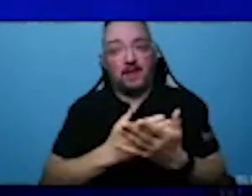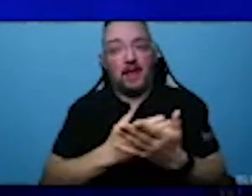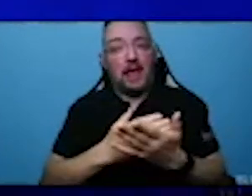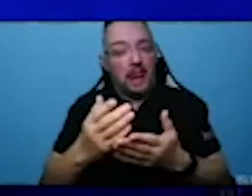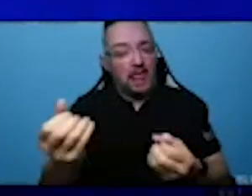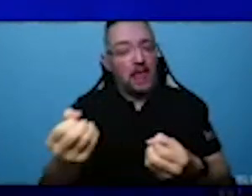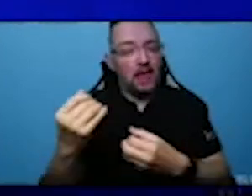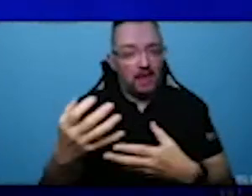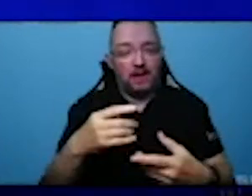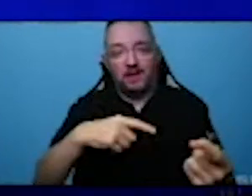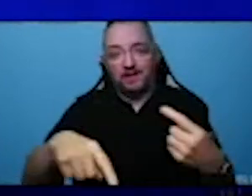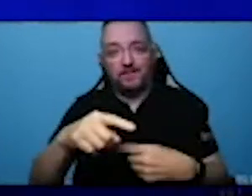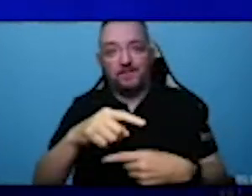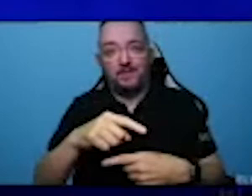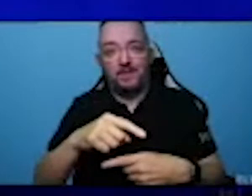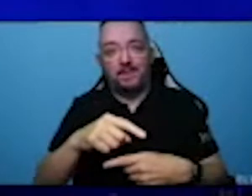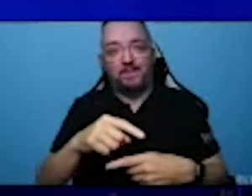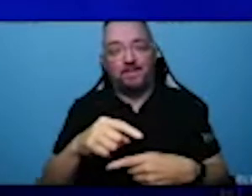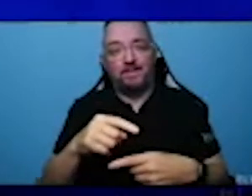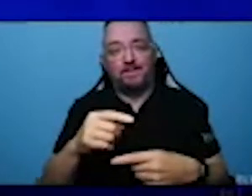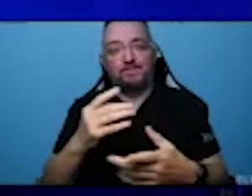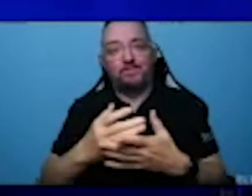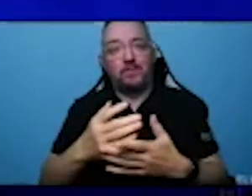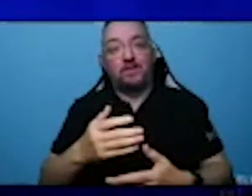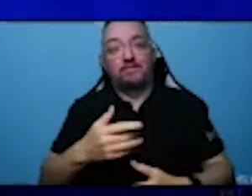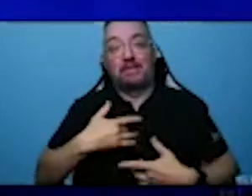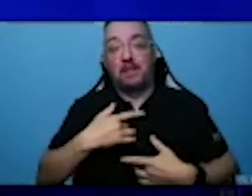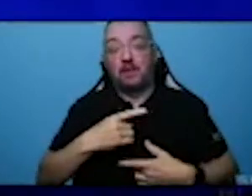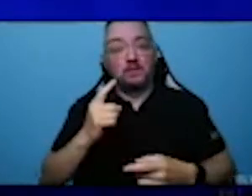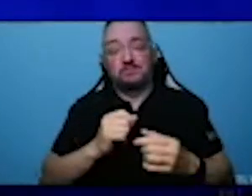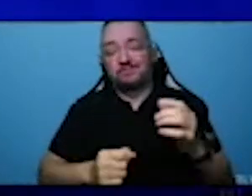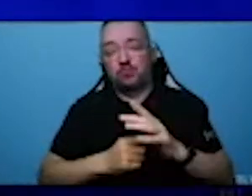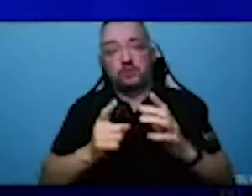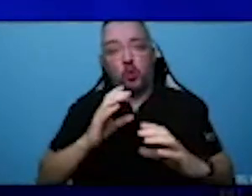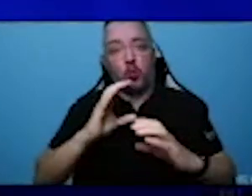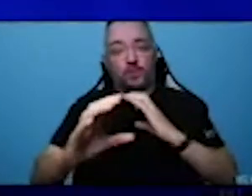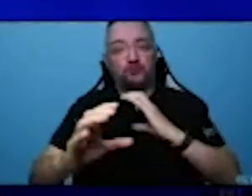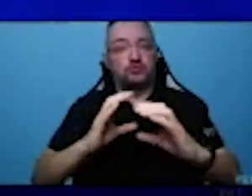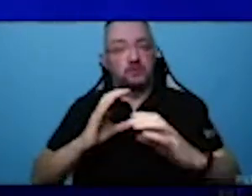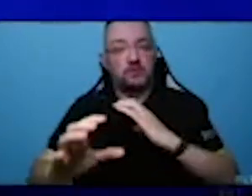is the need to be able to communicate. Um, and again, that's communication around delivering messages for